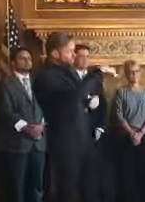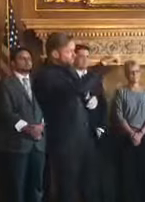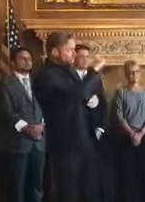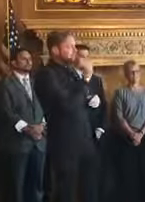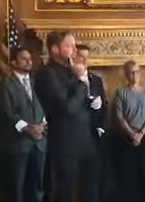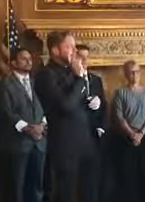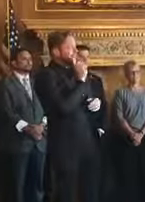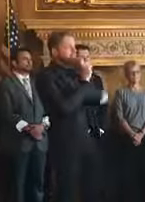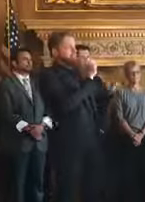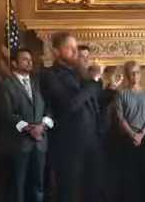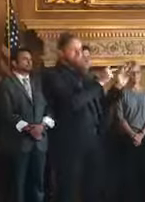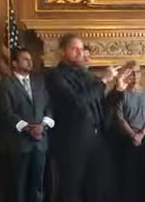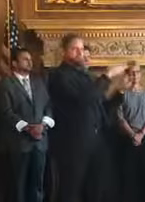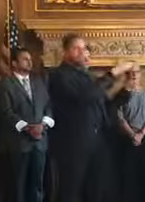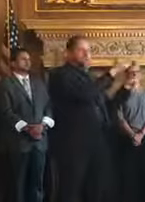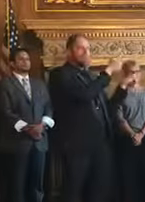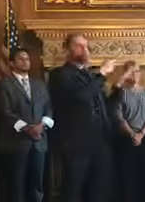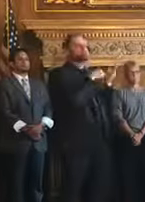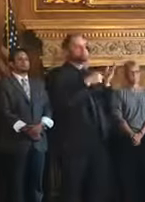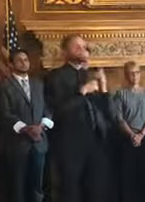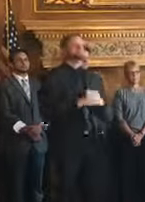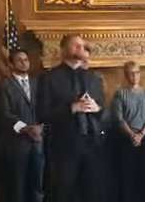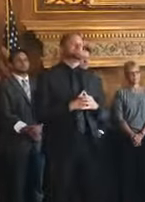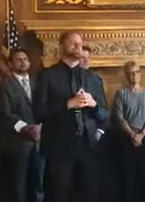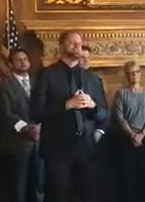I also want to give one quick shout out to Katie Schmidt, who is the President of the